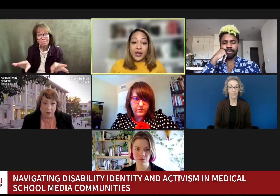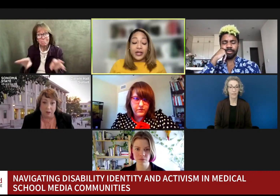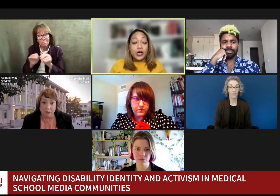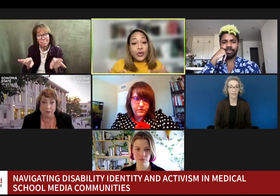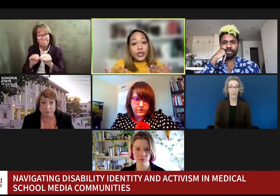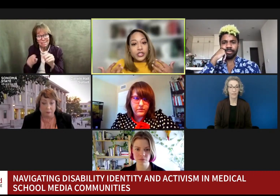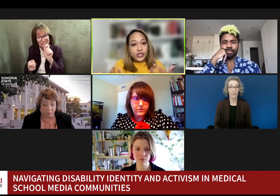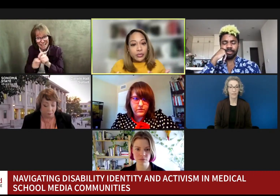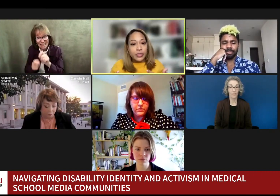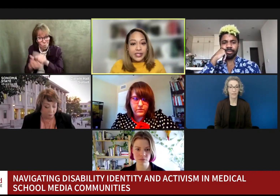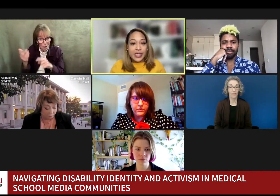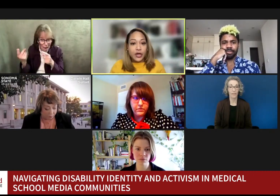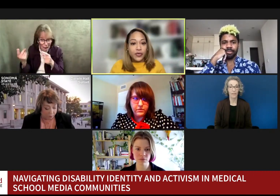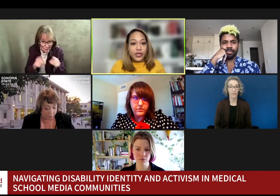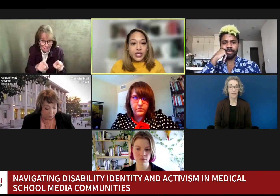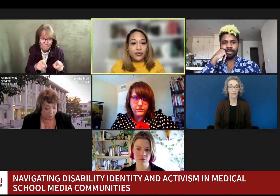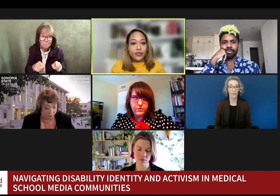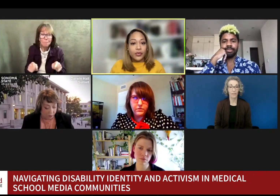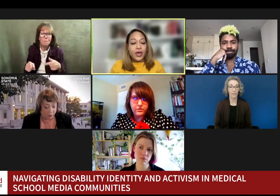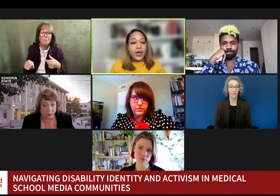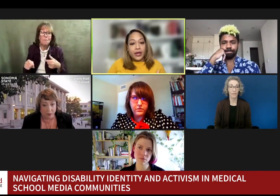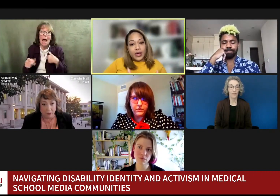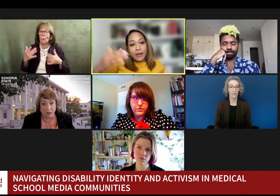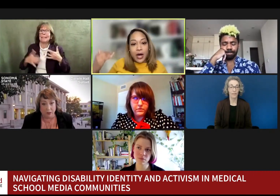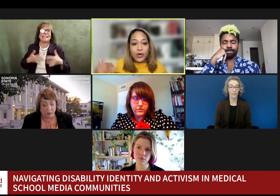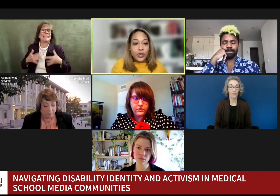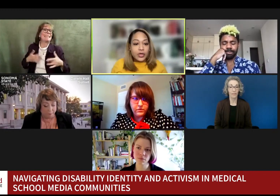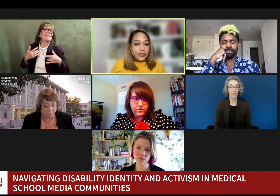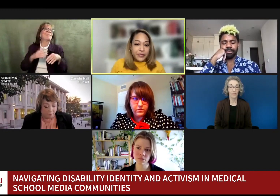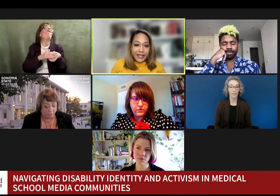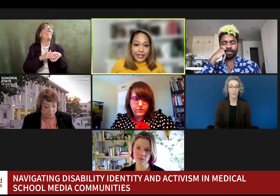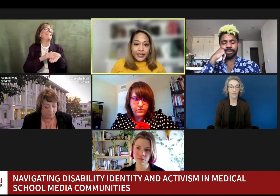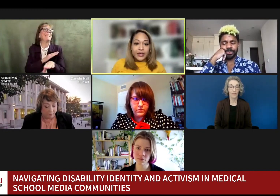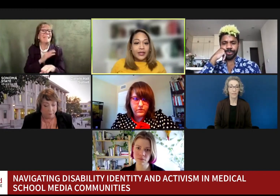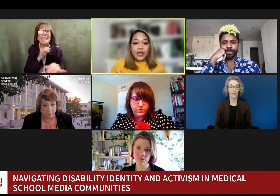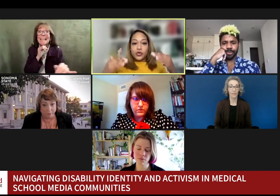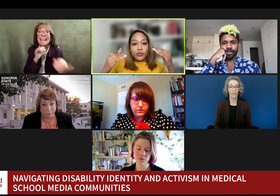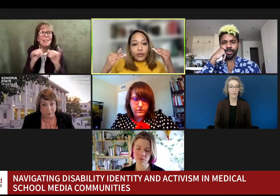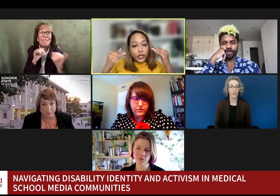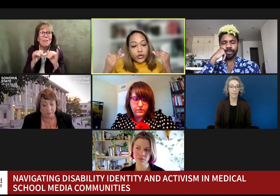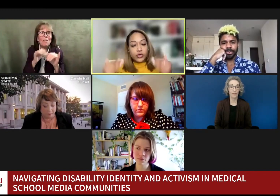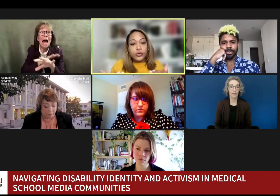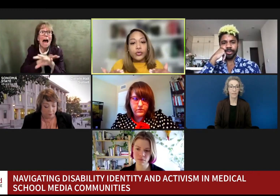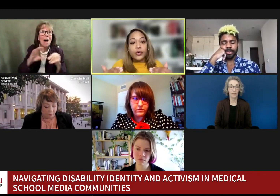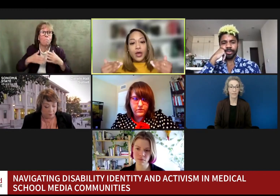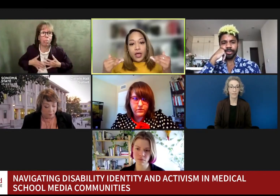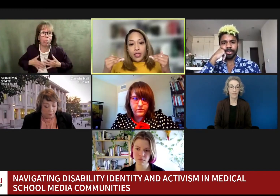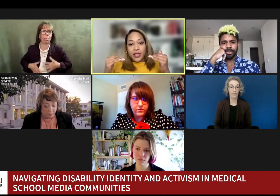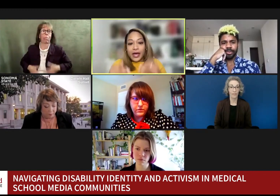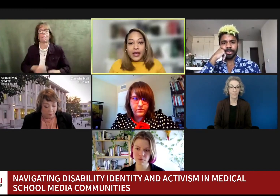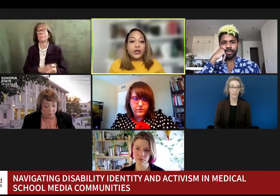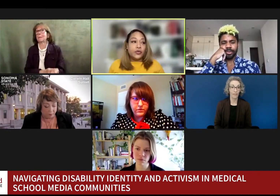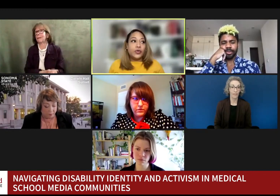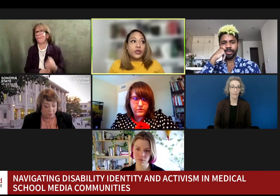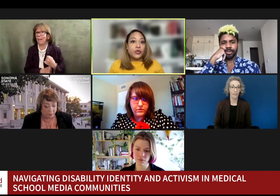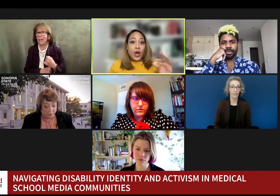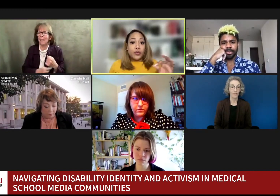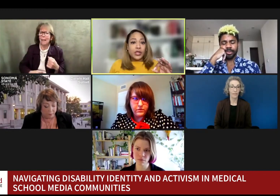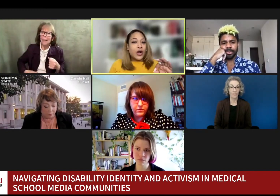I'd go in extremely excited for this interview and come out defeated. You already knew that that interview either went really well, but